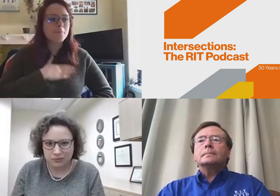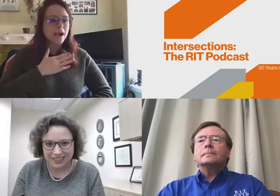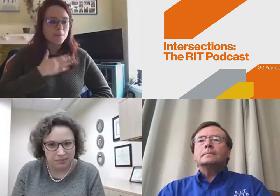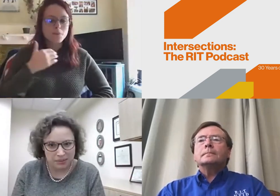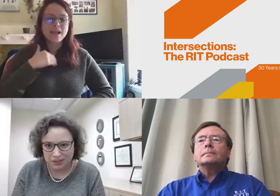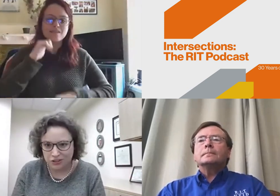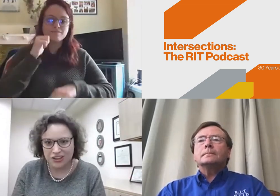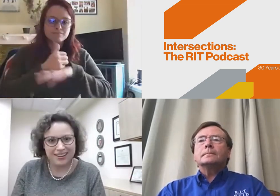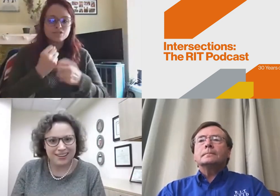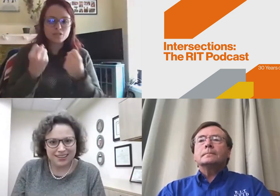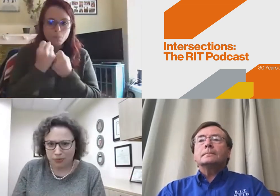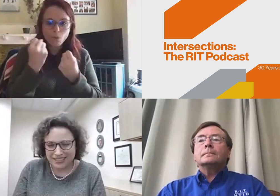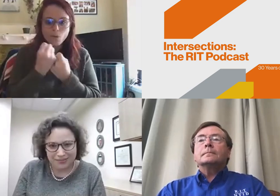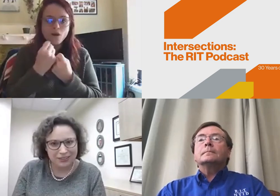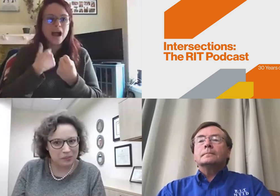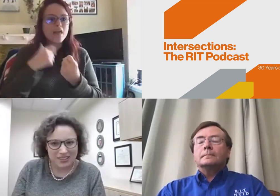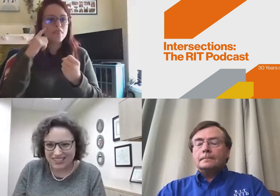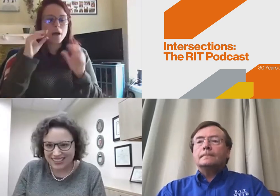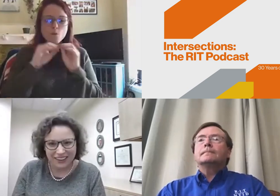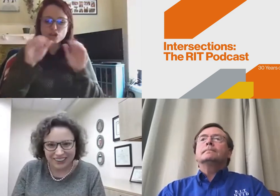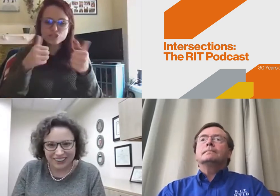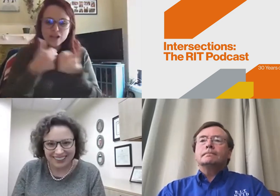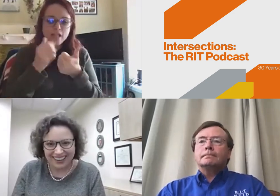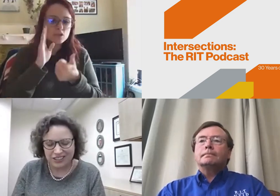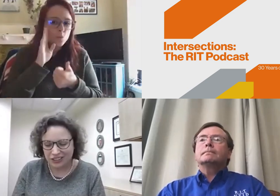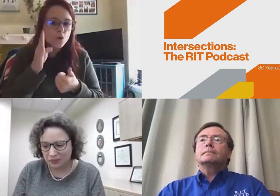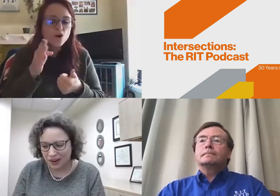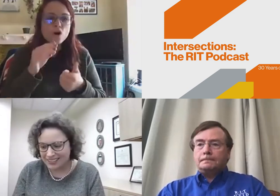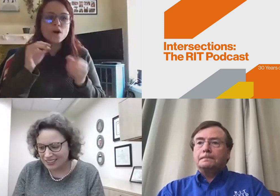I thought this was going to be much more difficult, much scarier than it actually was."